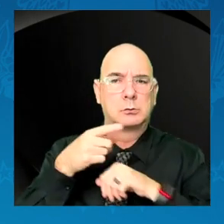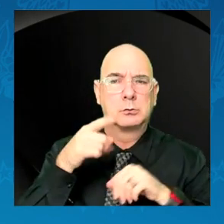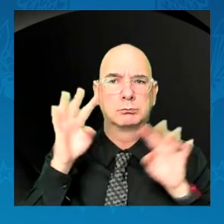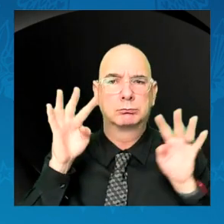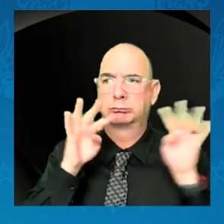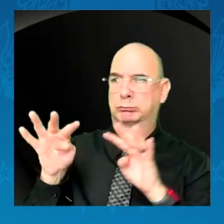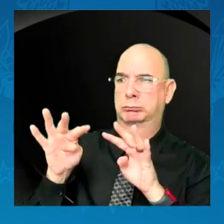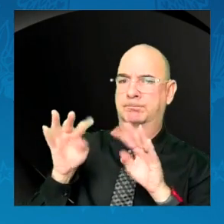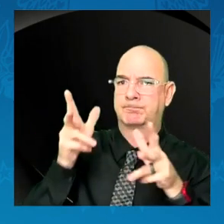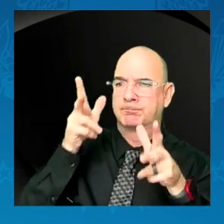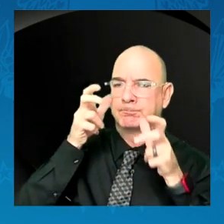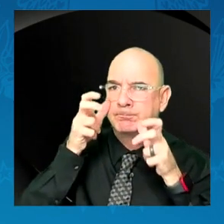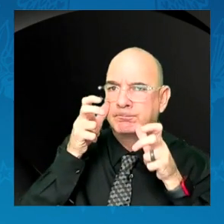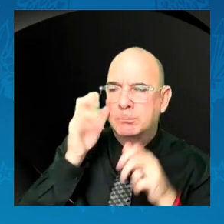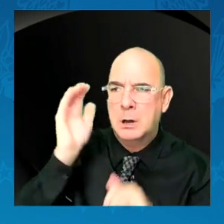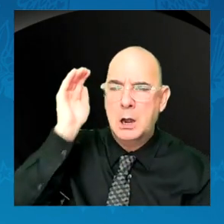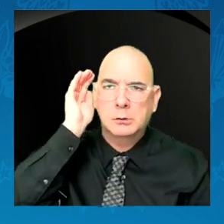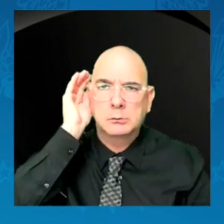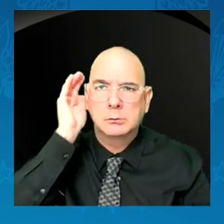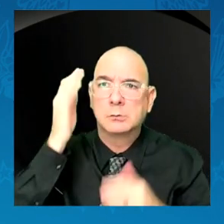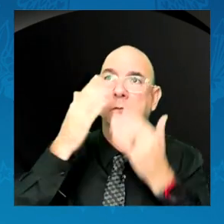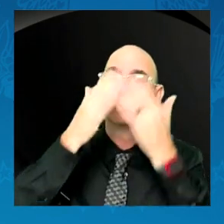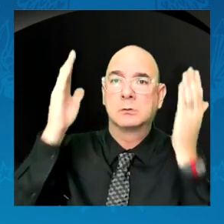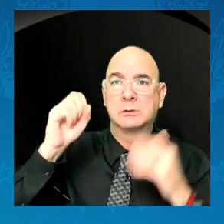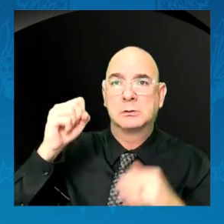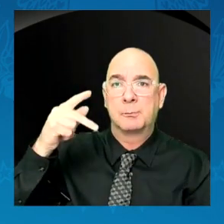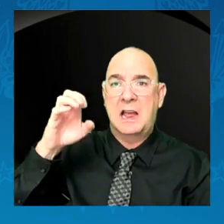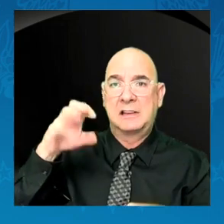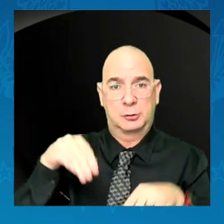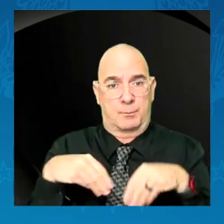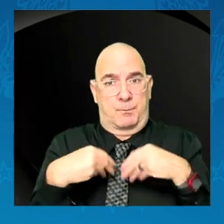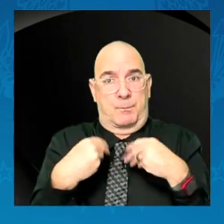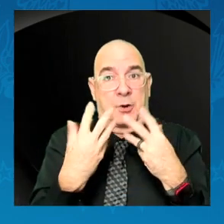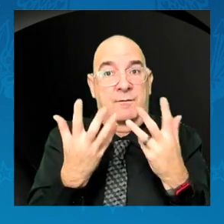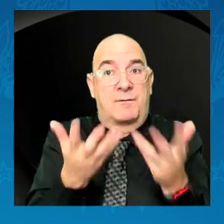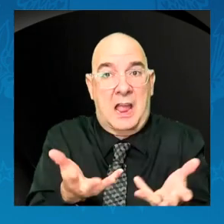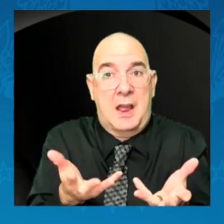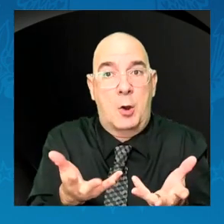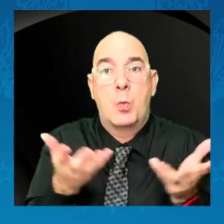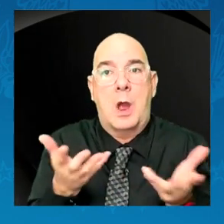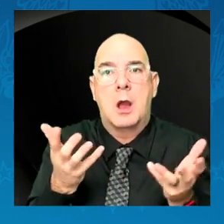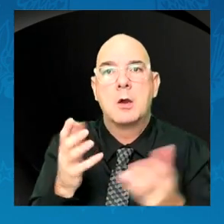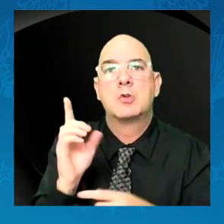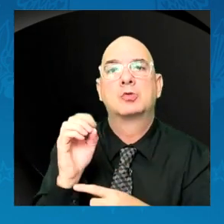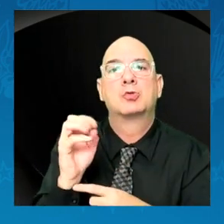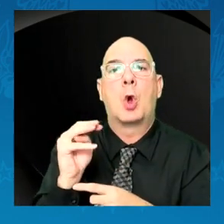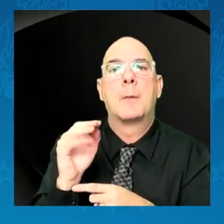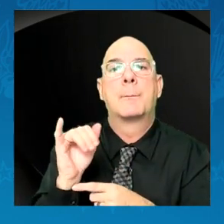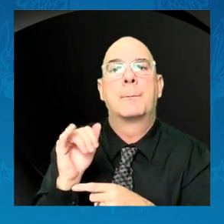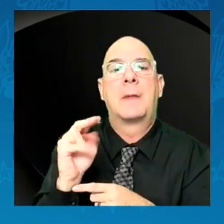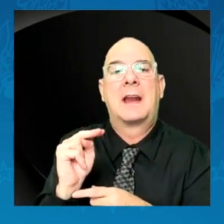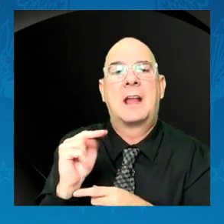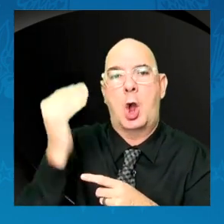providing what we often refer to as domain awareness. And doing so allows us to support efforts to protect and defend U.S.